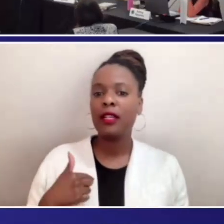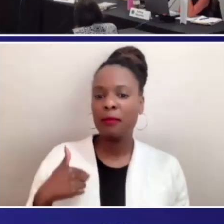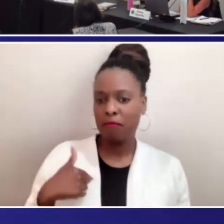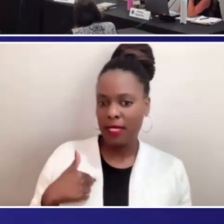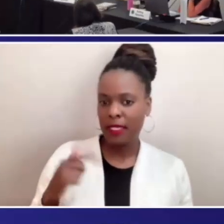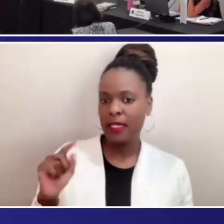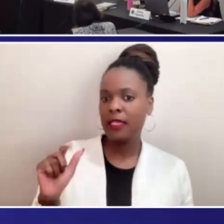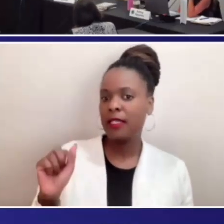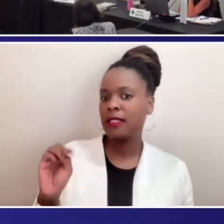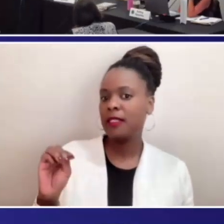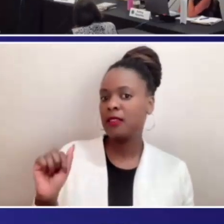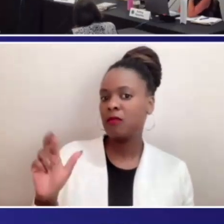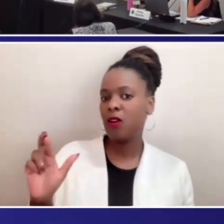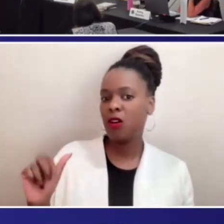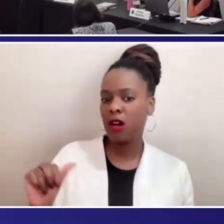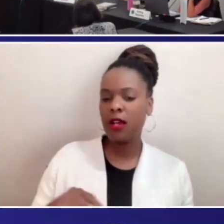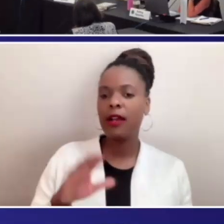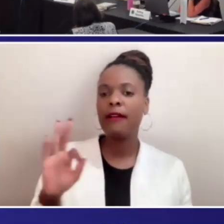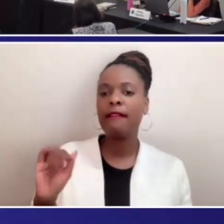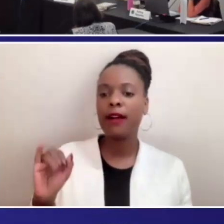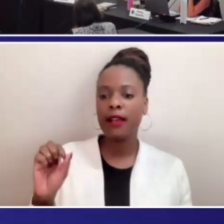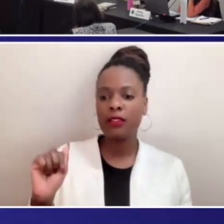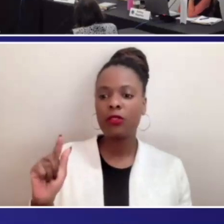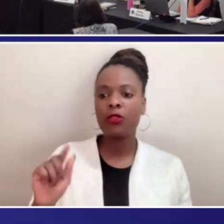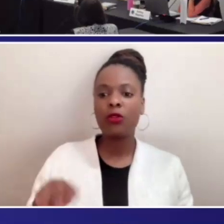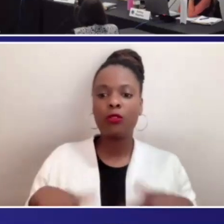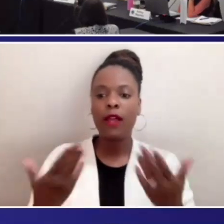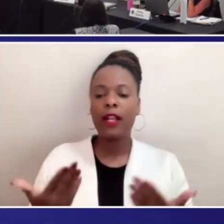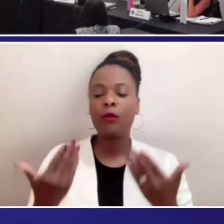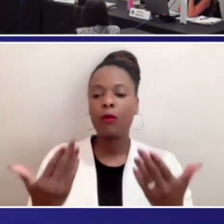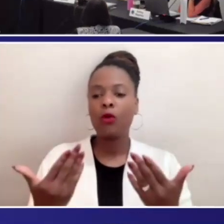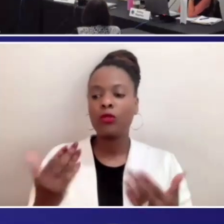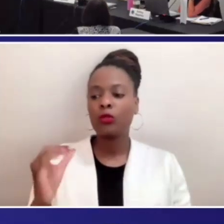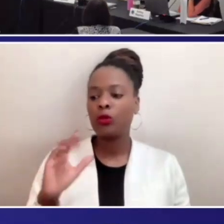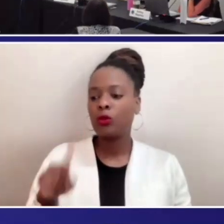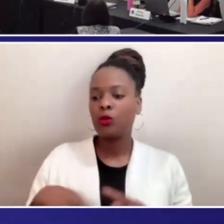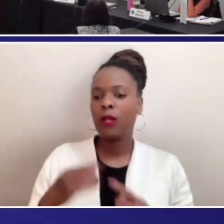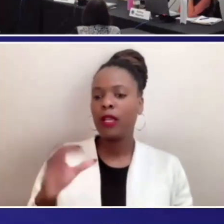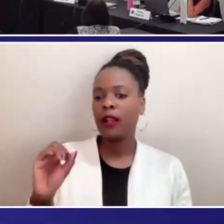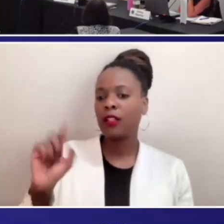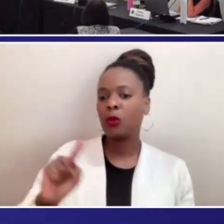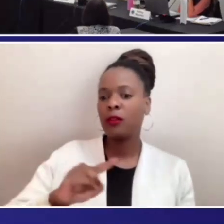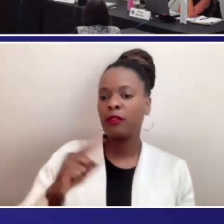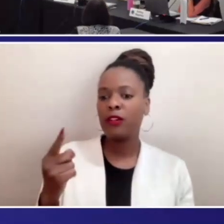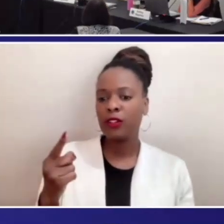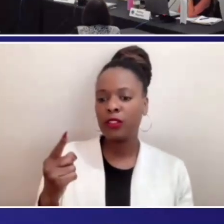submitted a proposal on October 1st with regard to institutionally determined loan limits, and I'm not sure if that was reviewed already or --